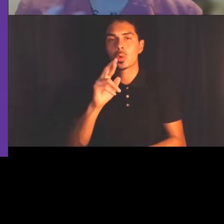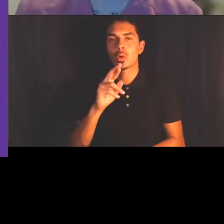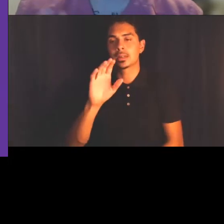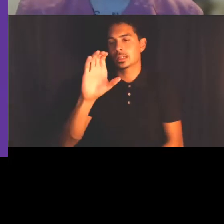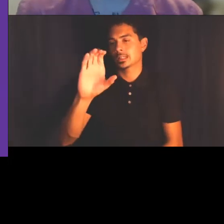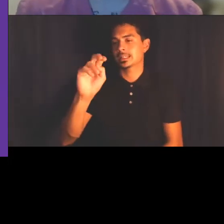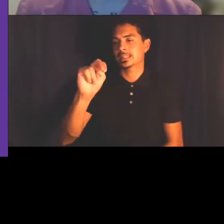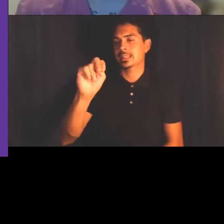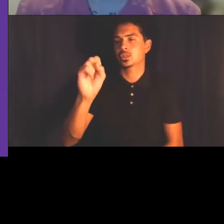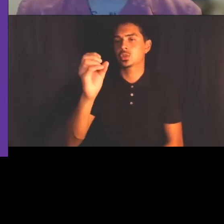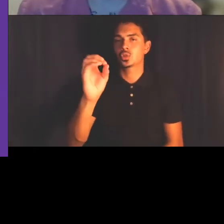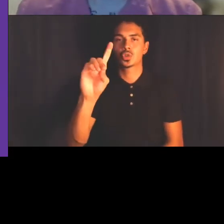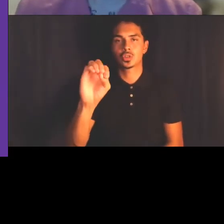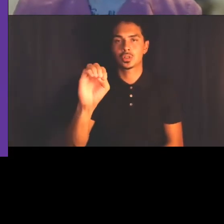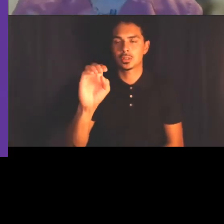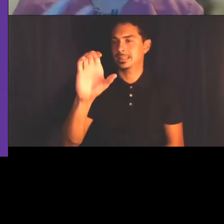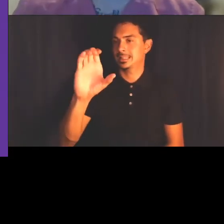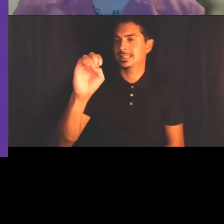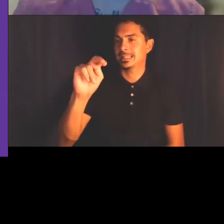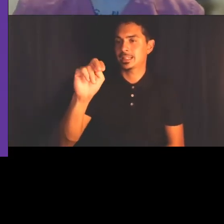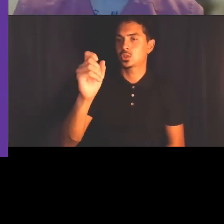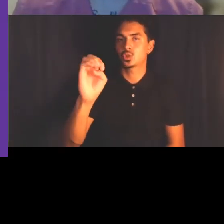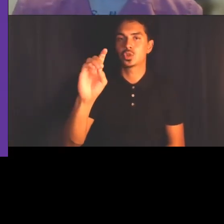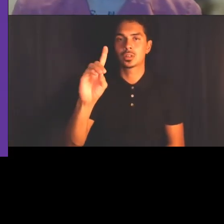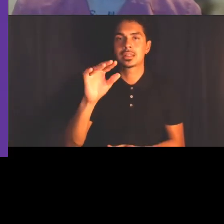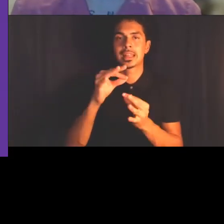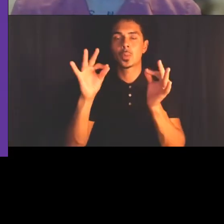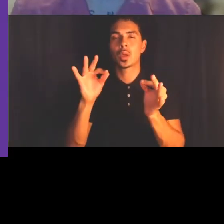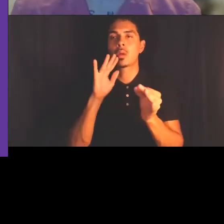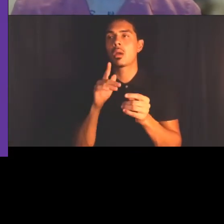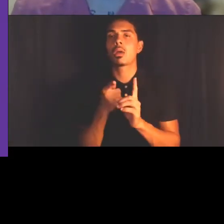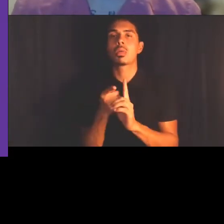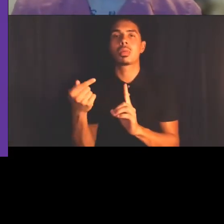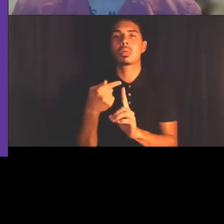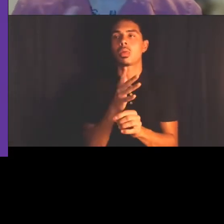So we did this in partnership with a sexual and domestic